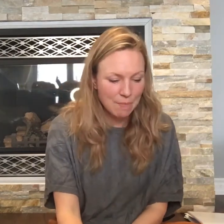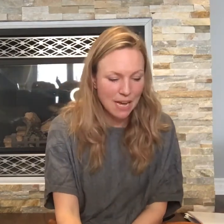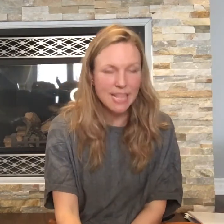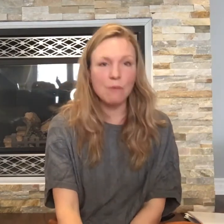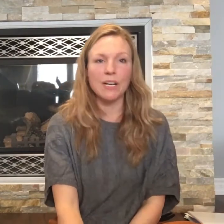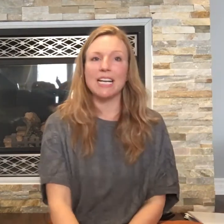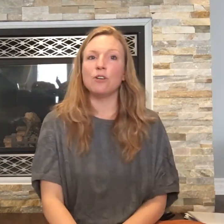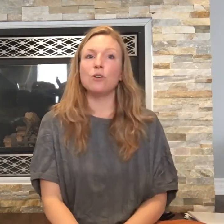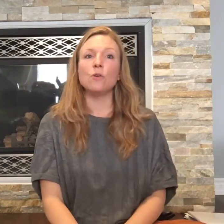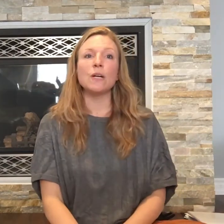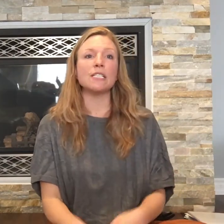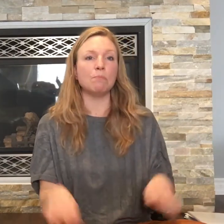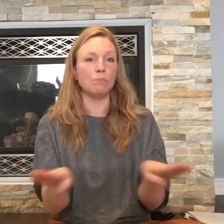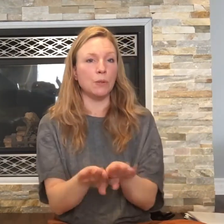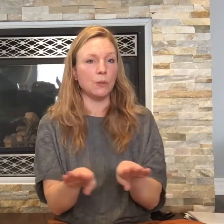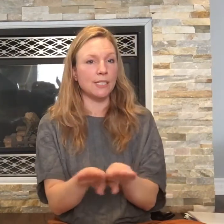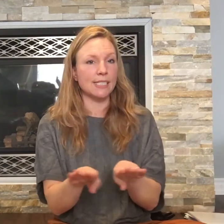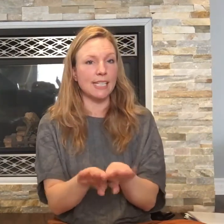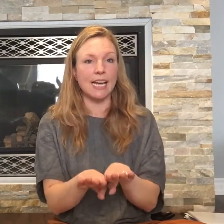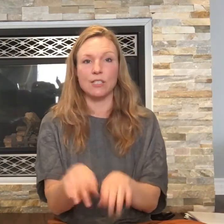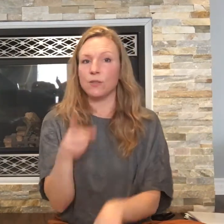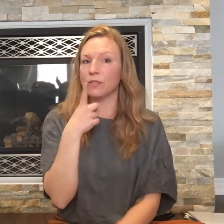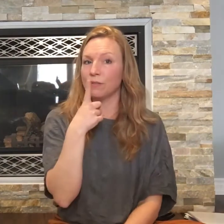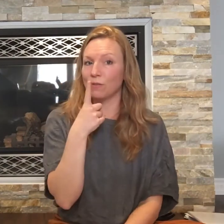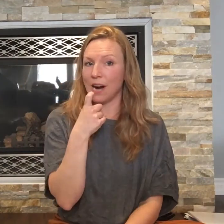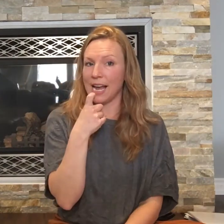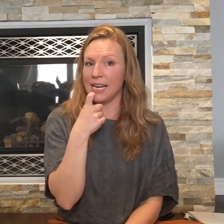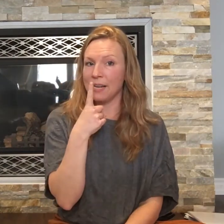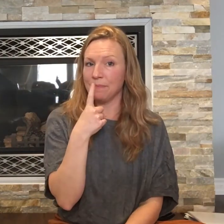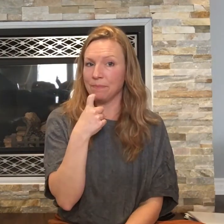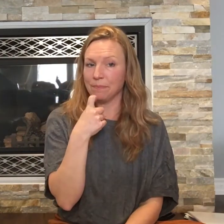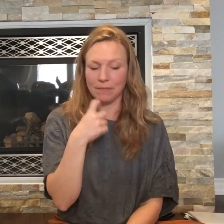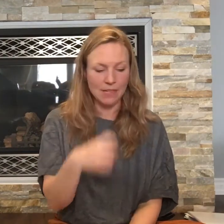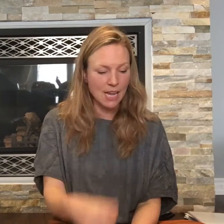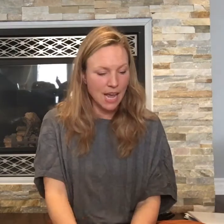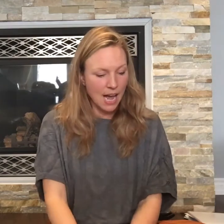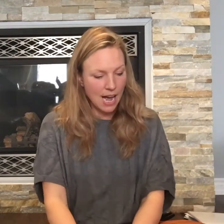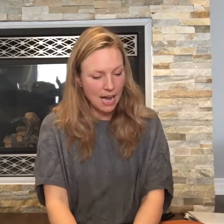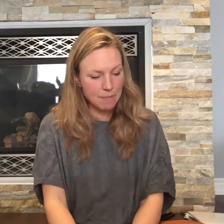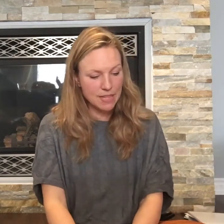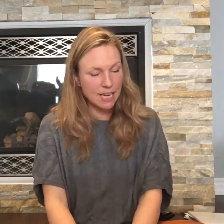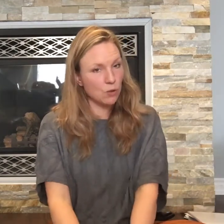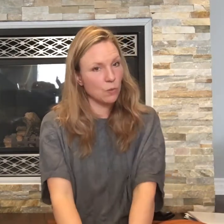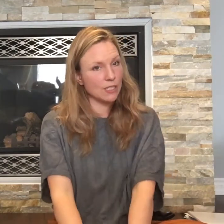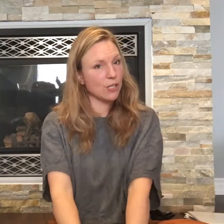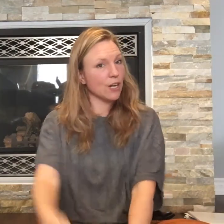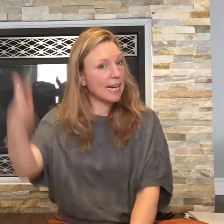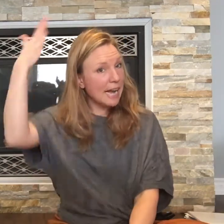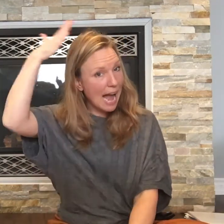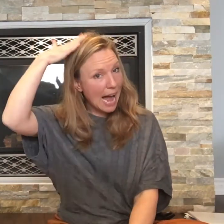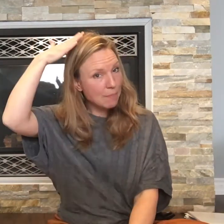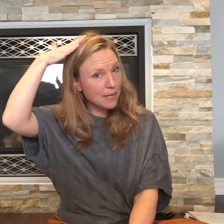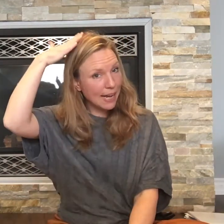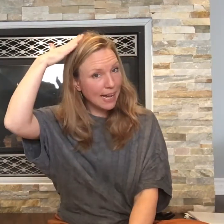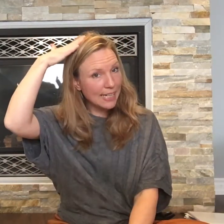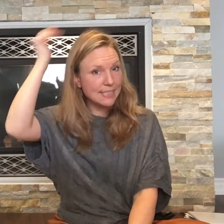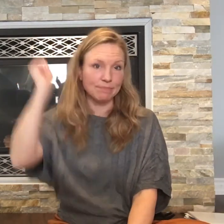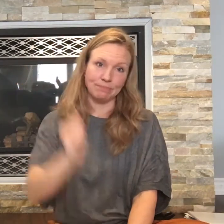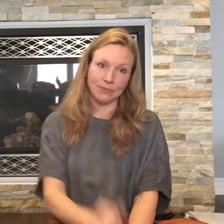and then we need: Who wears BOOTS and a suit of RED, then who wears a long cap, a HAT,